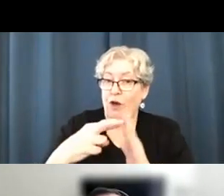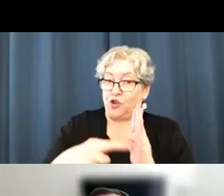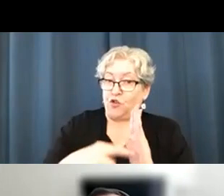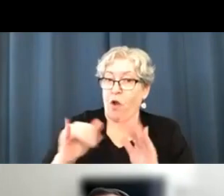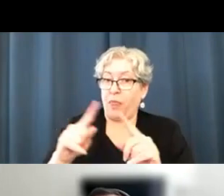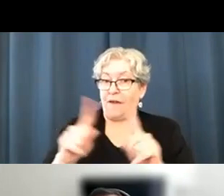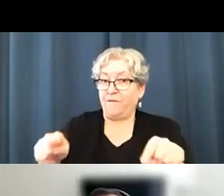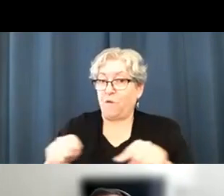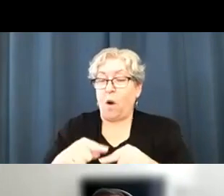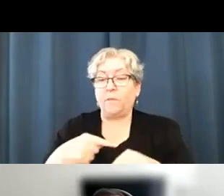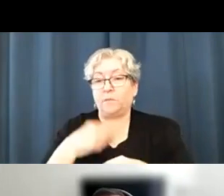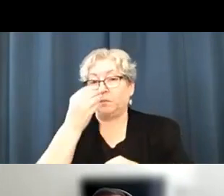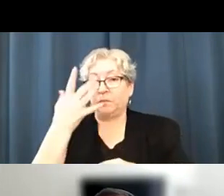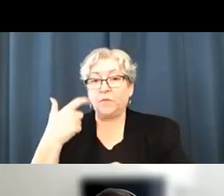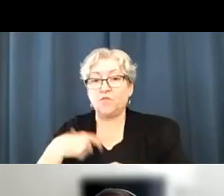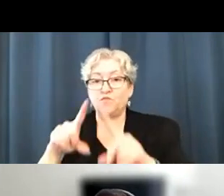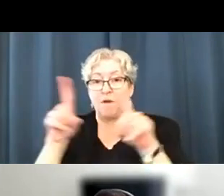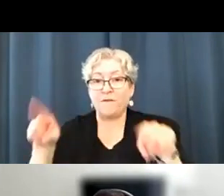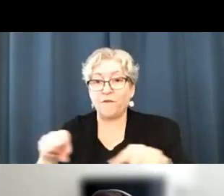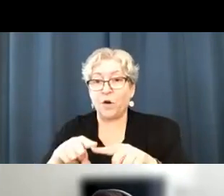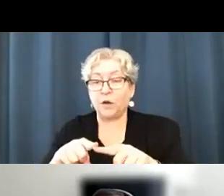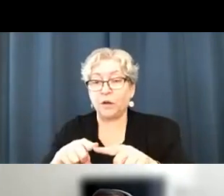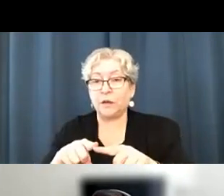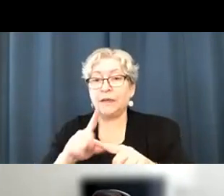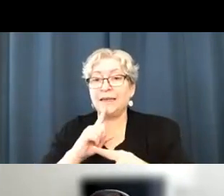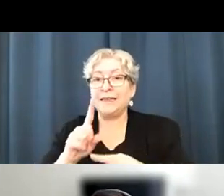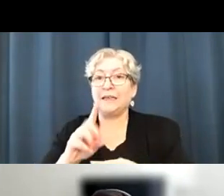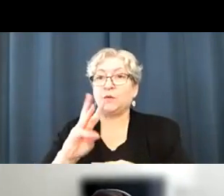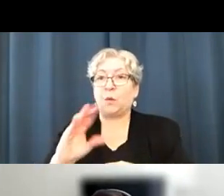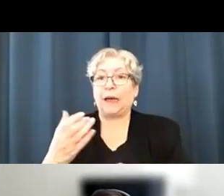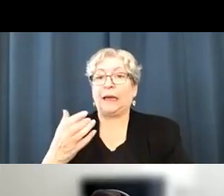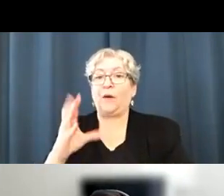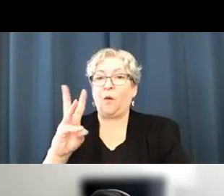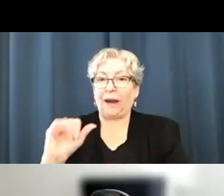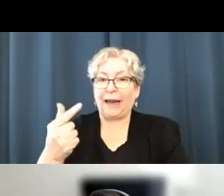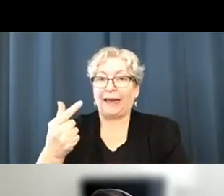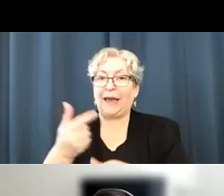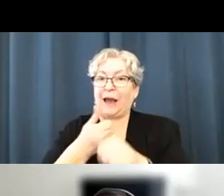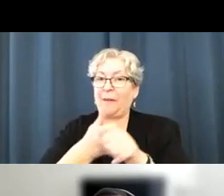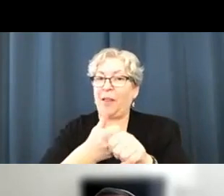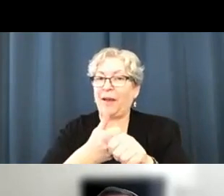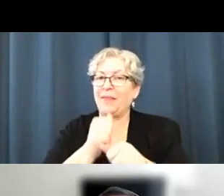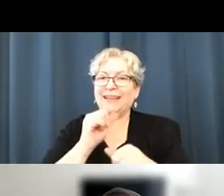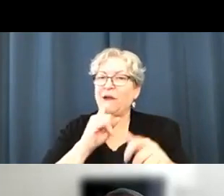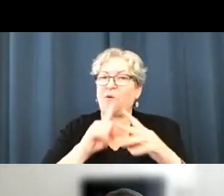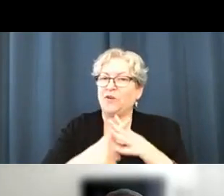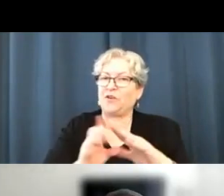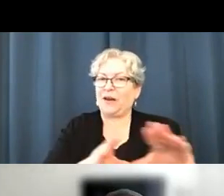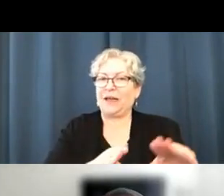We don't really care if our registration form is perfectly compliant. We do care at some point, but that's not where we wanna start. So, manual testing is important.